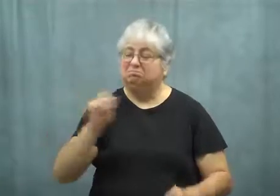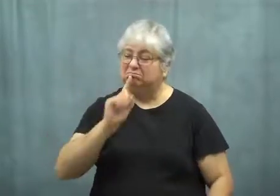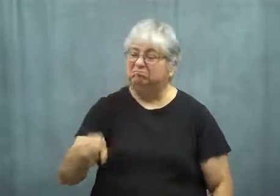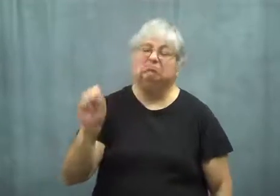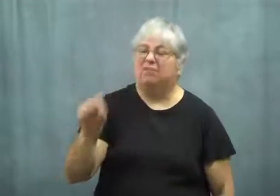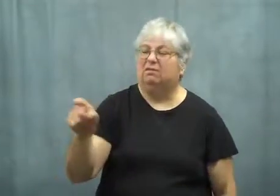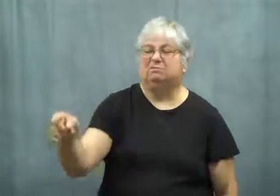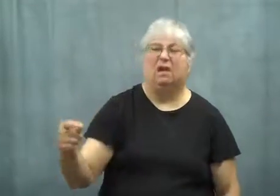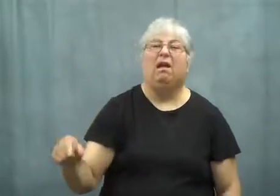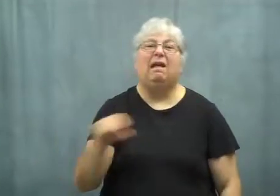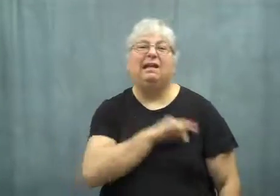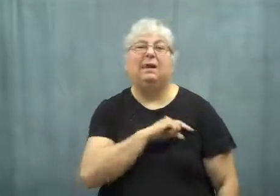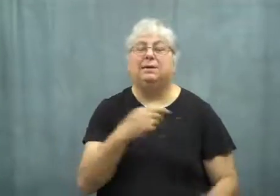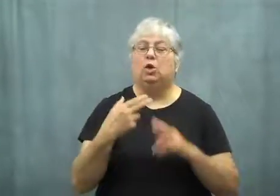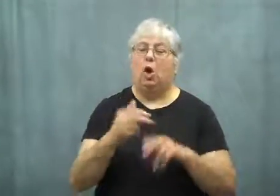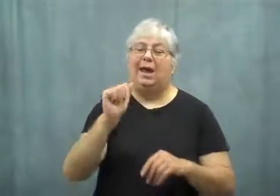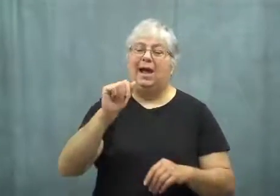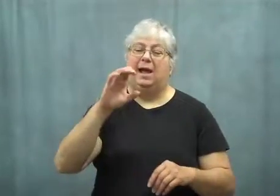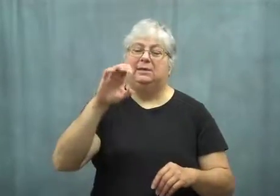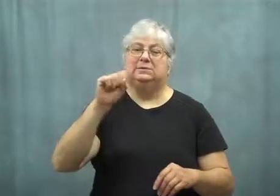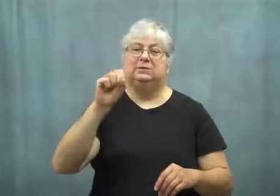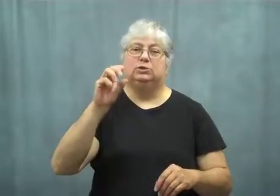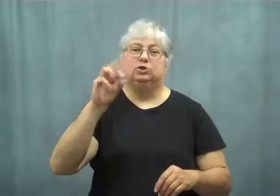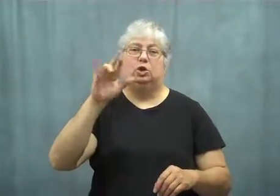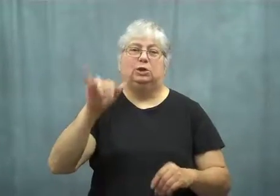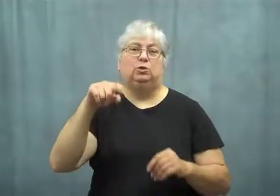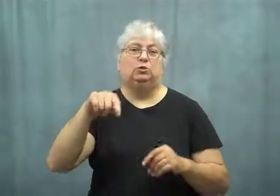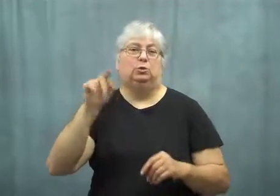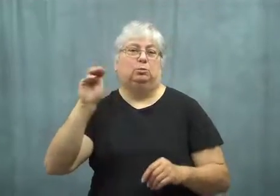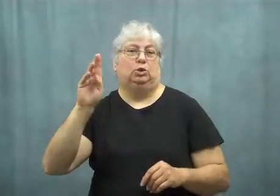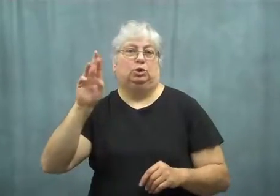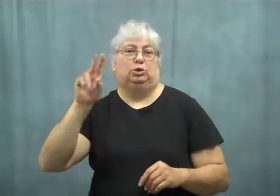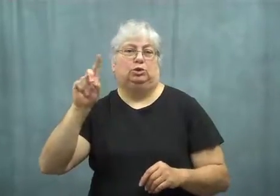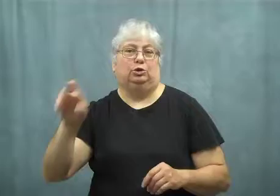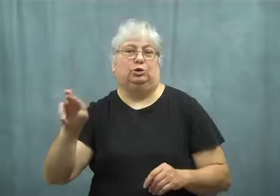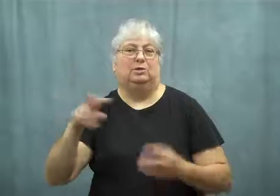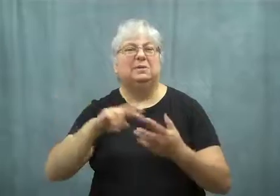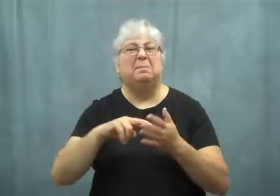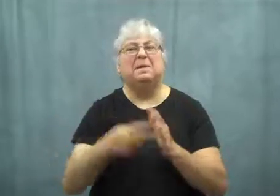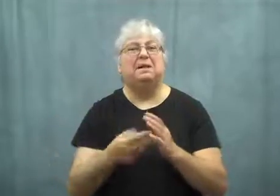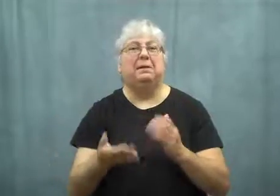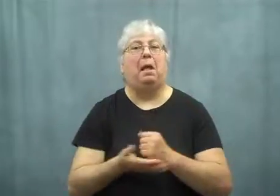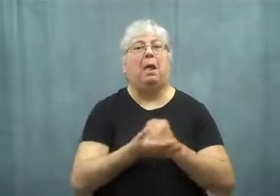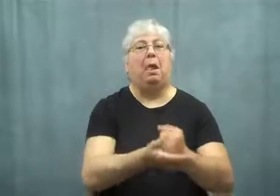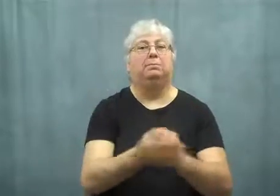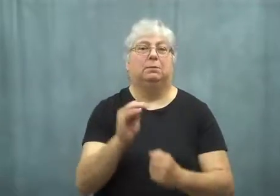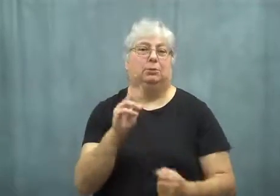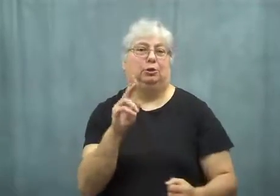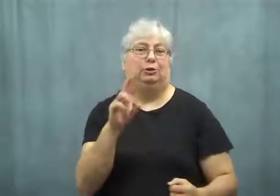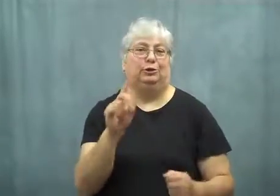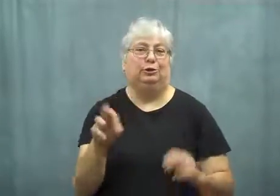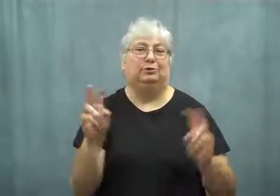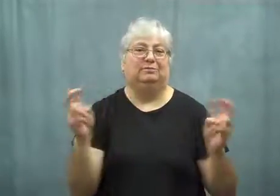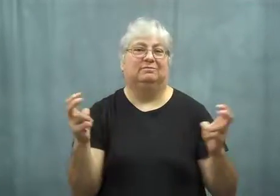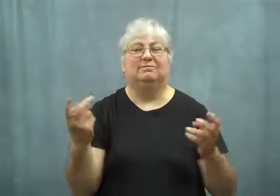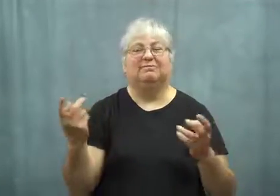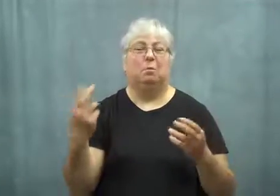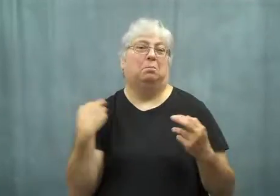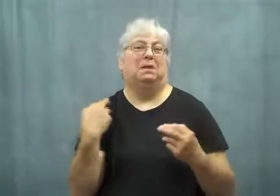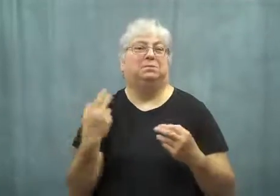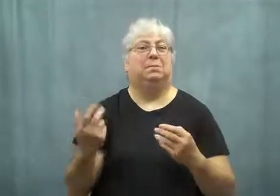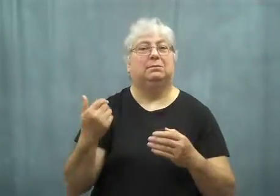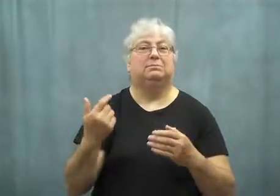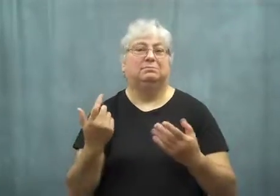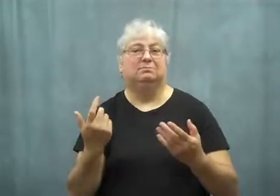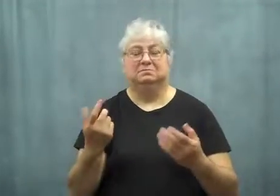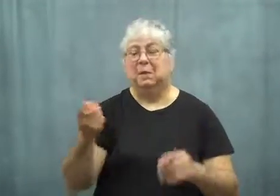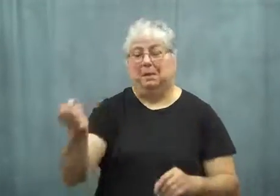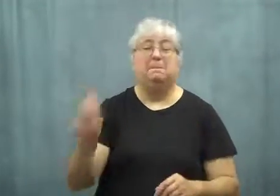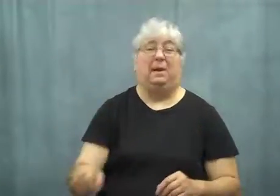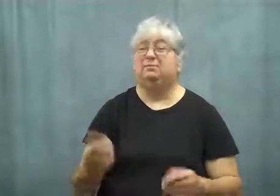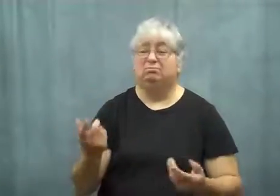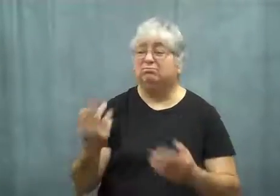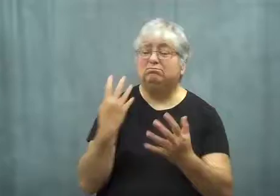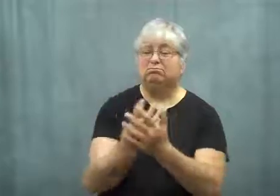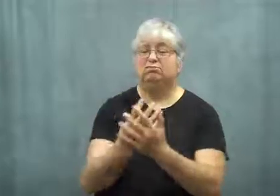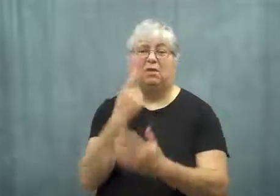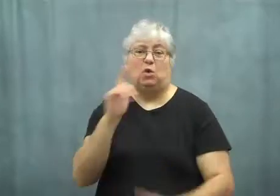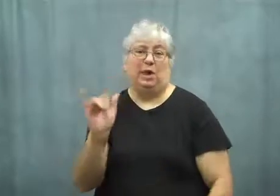convicted Mubarak of accessory to murder, meaning he assisted,